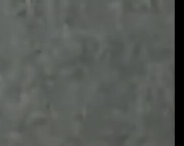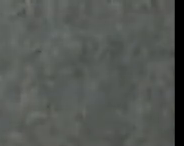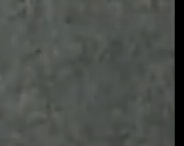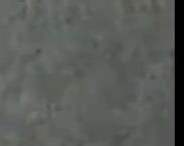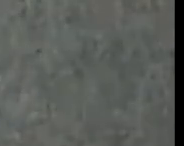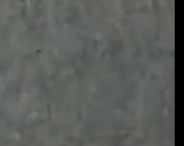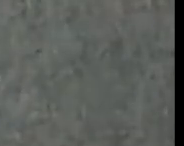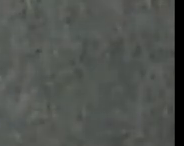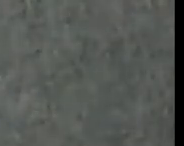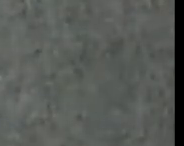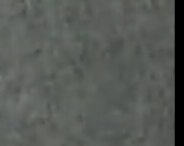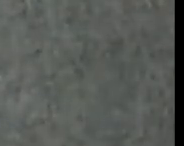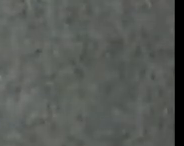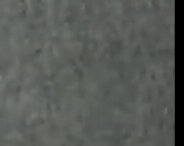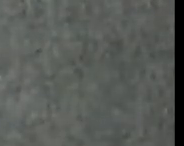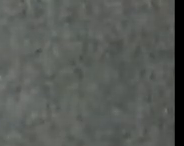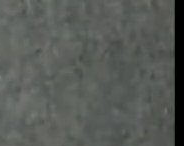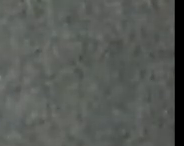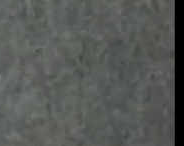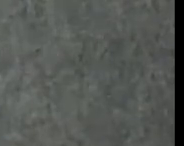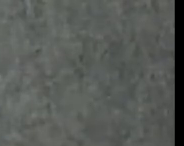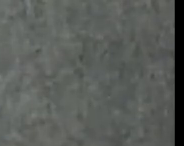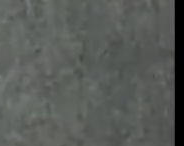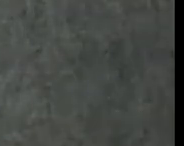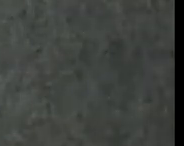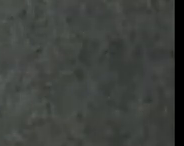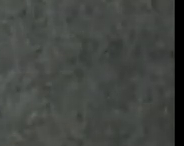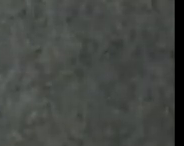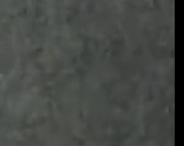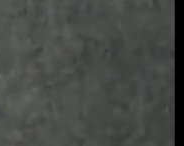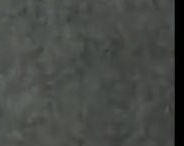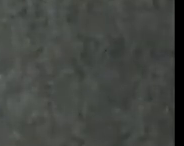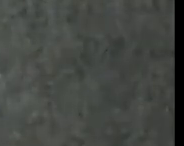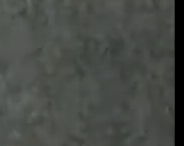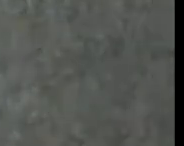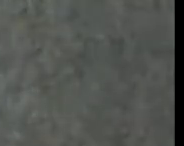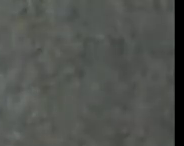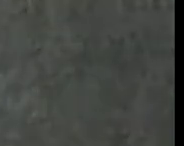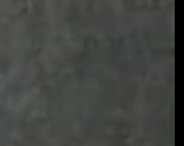do you want us to thank you for mentioning tutorial services? Writing and Reading Center wants to help every student with writing projects